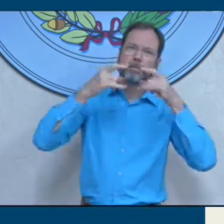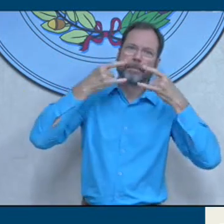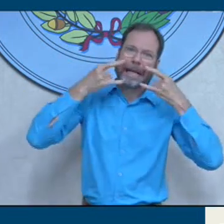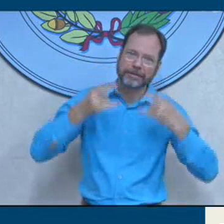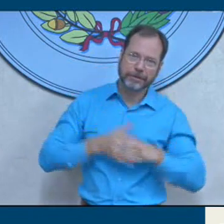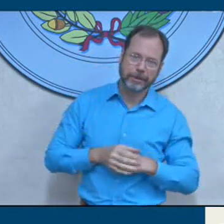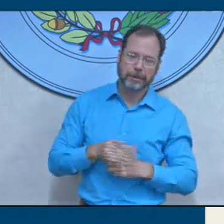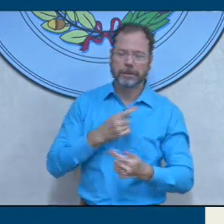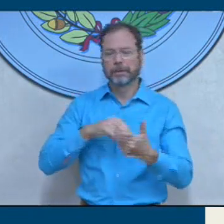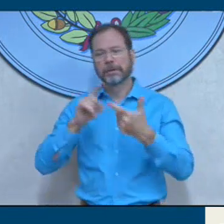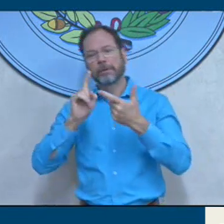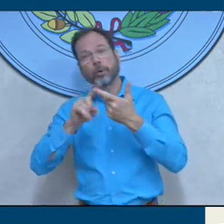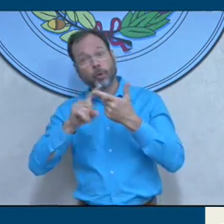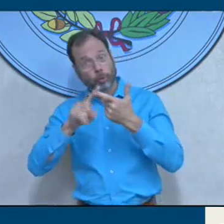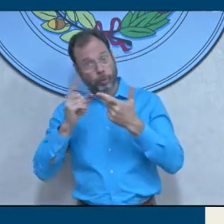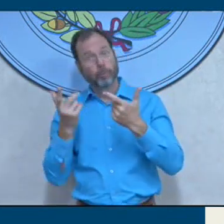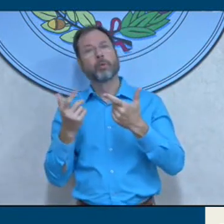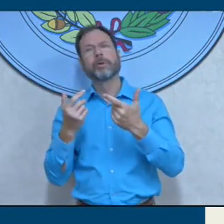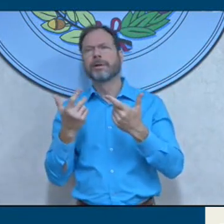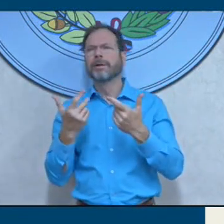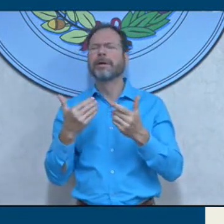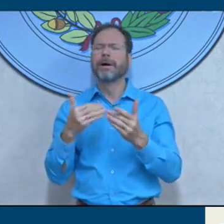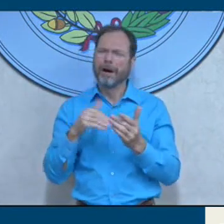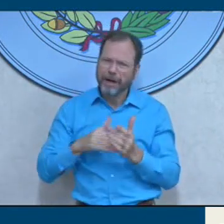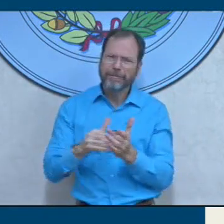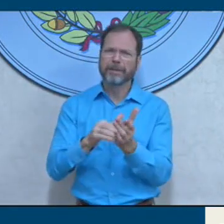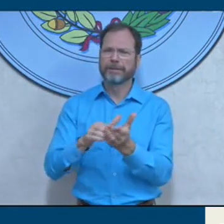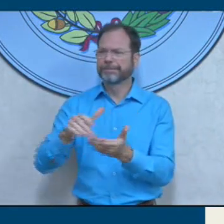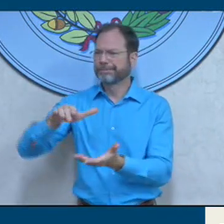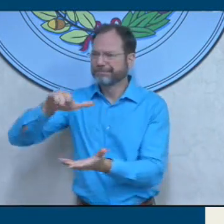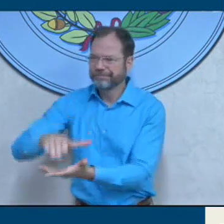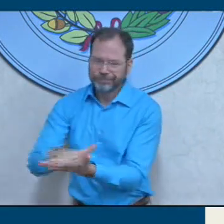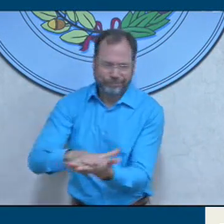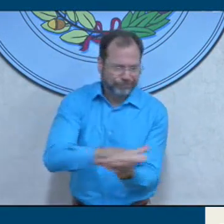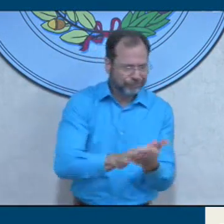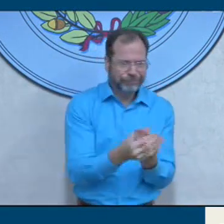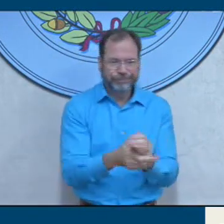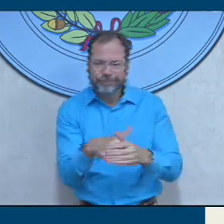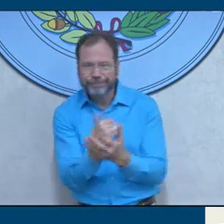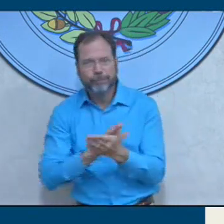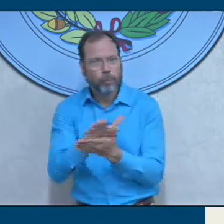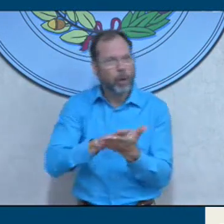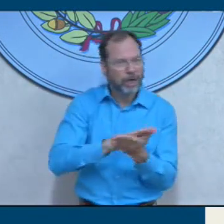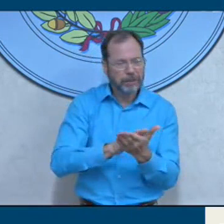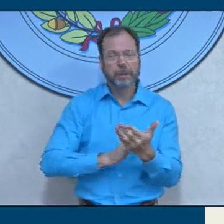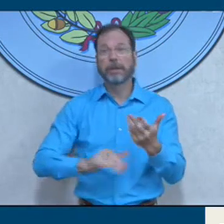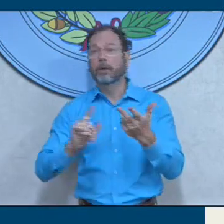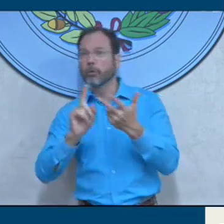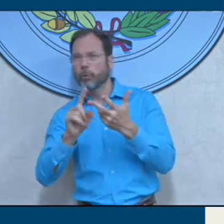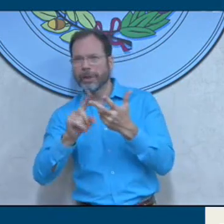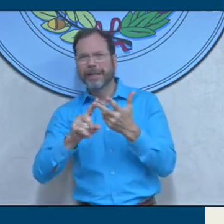REDUCING THE SPREAD OF COVID-19. ONE IS TO WEAR MASKS